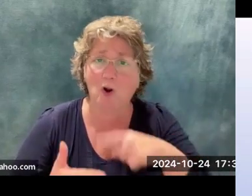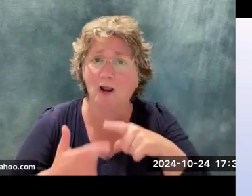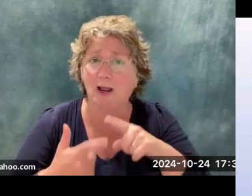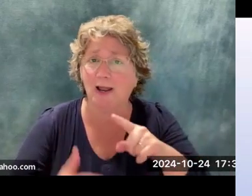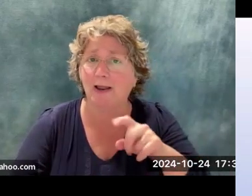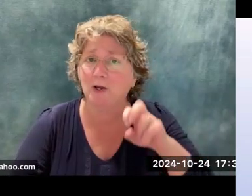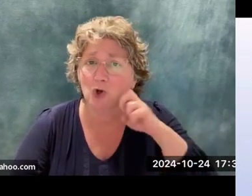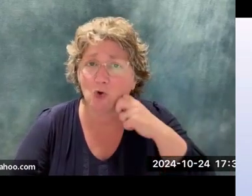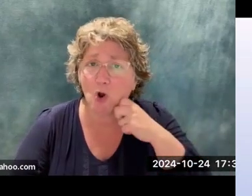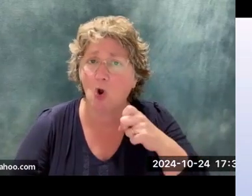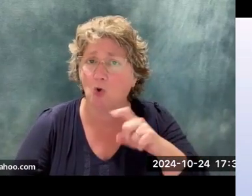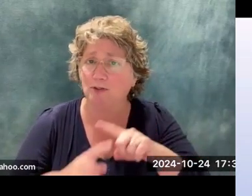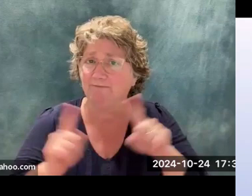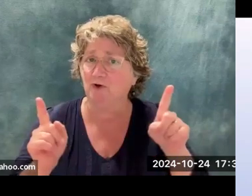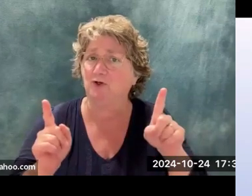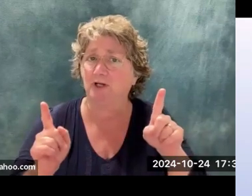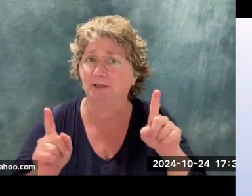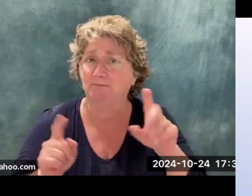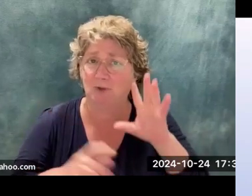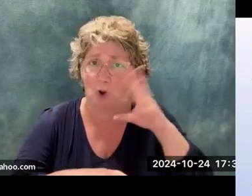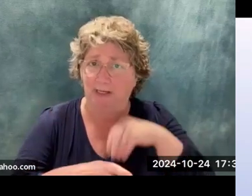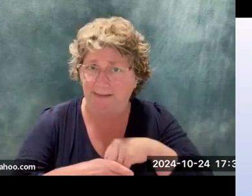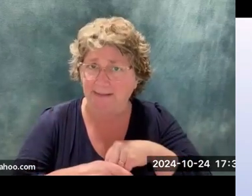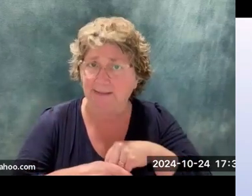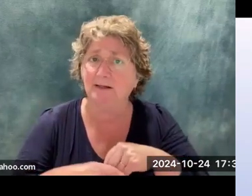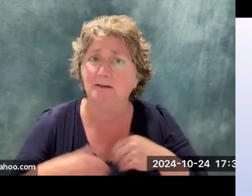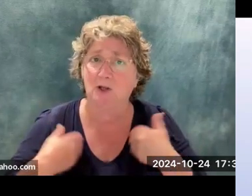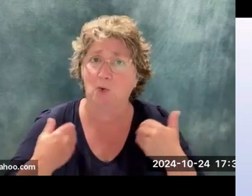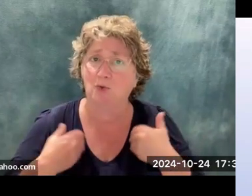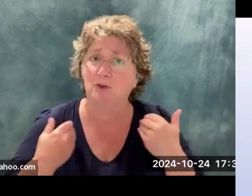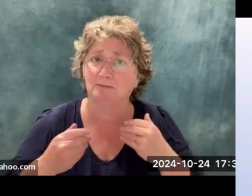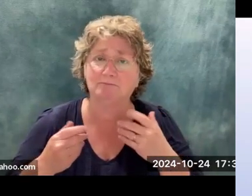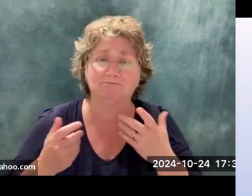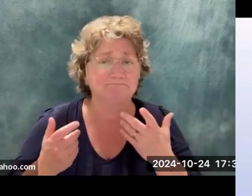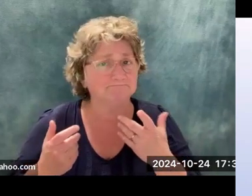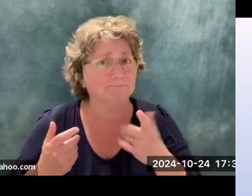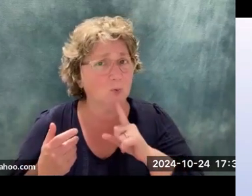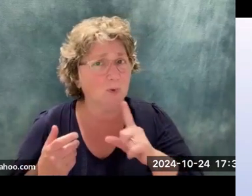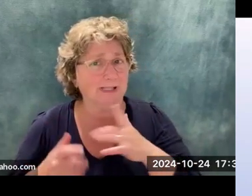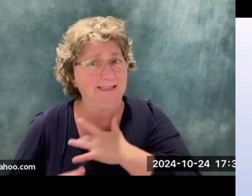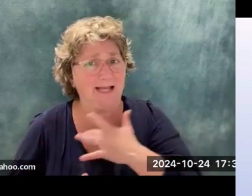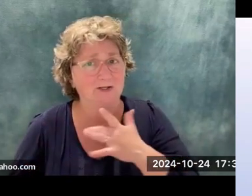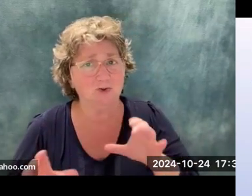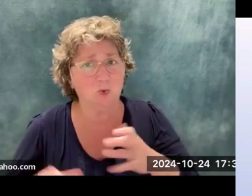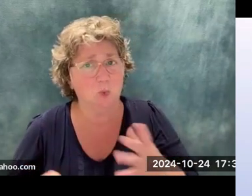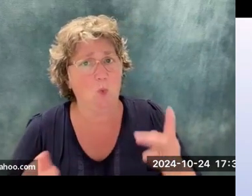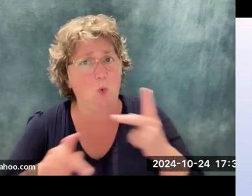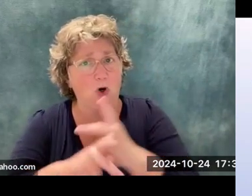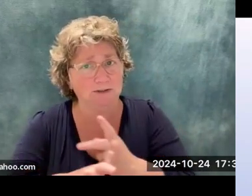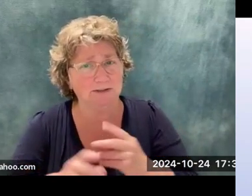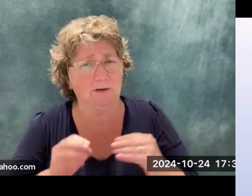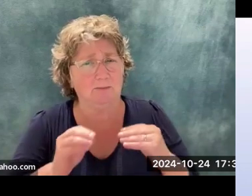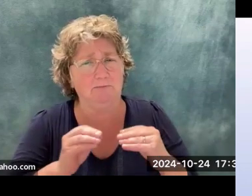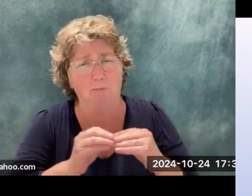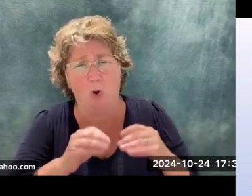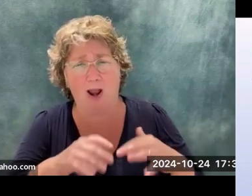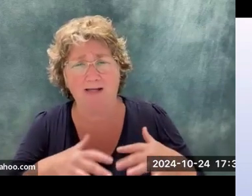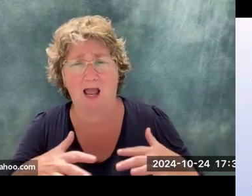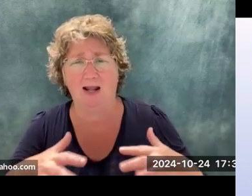they tended to fare worse in terms of anxiety and depression in the context of COVID.